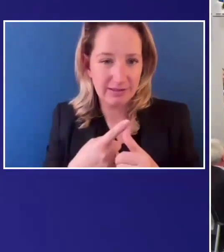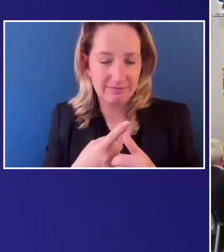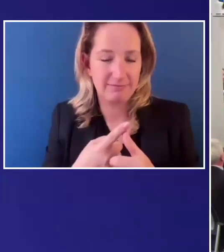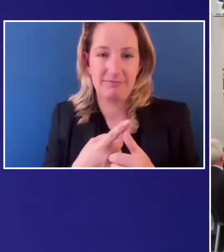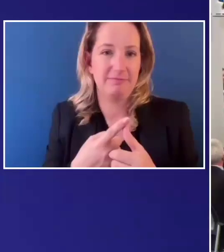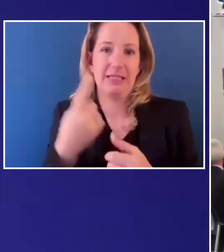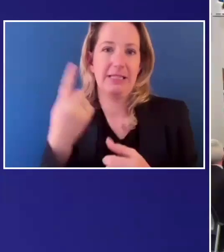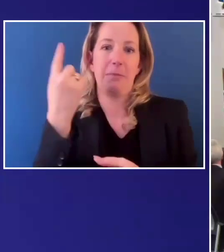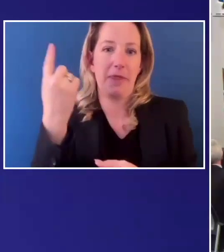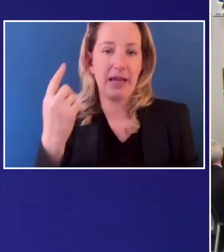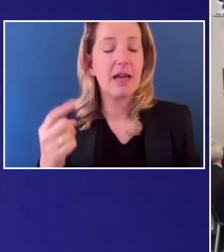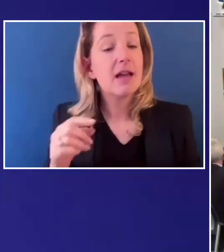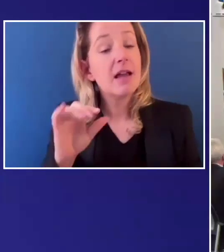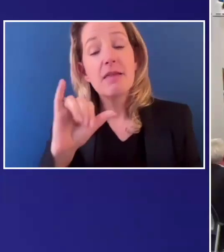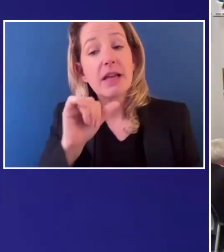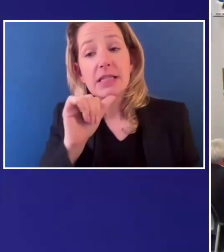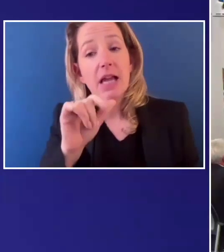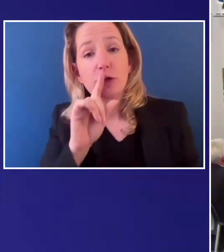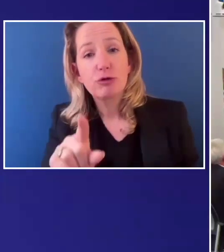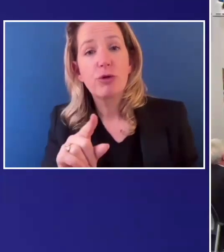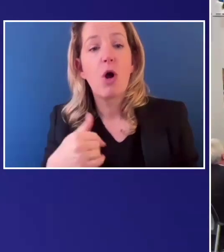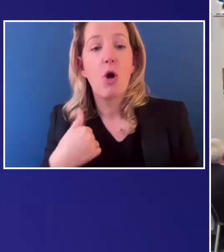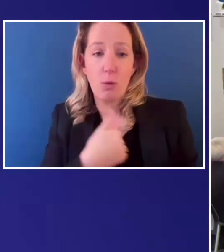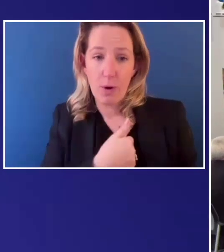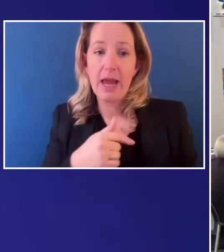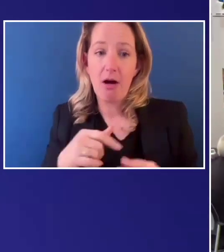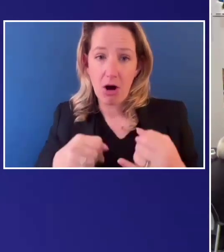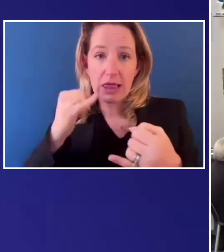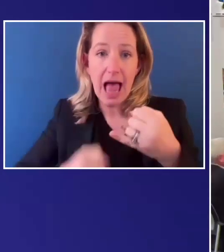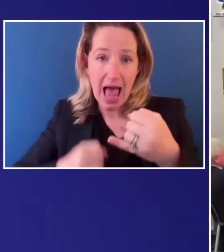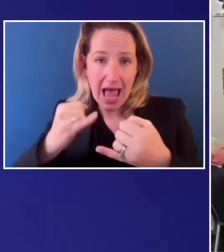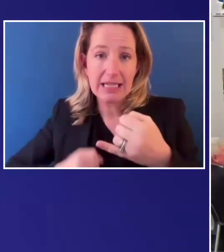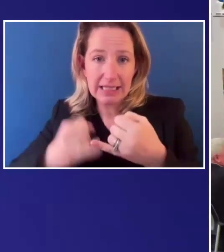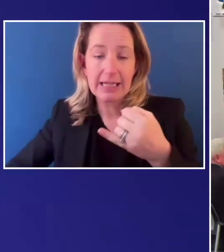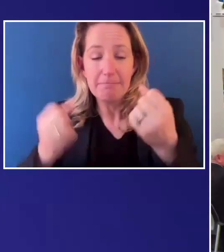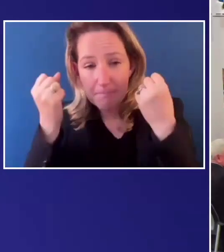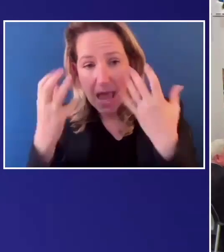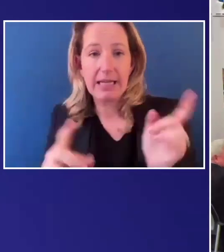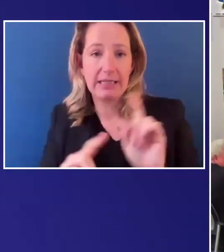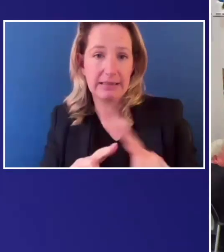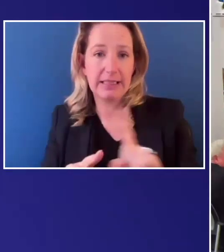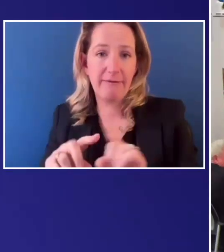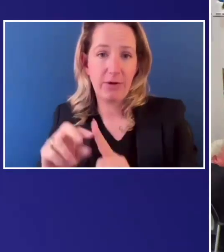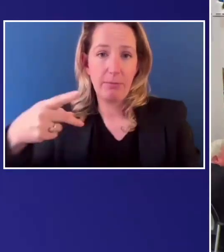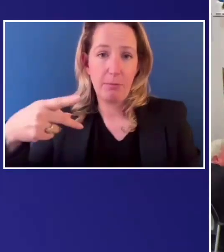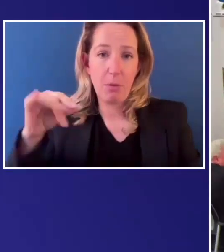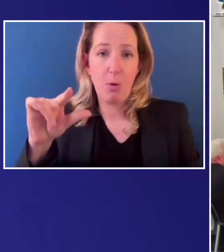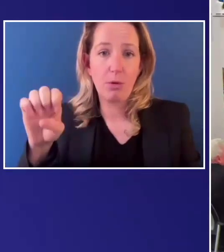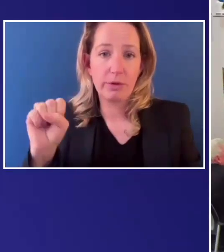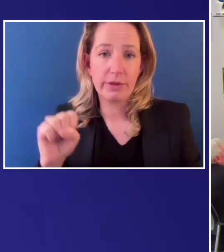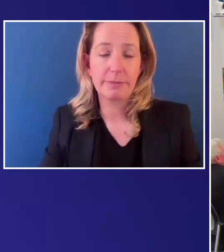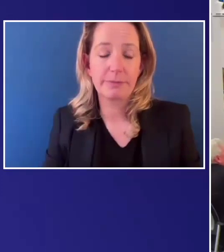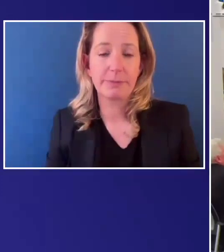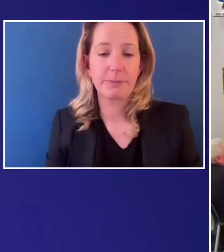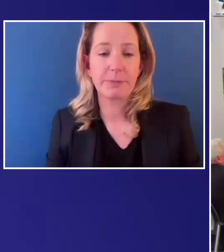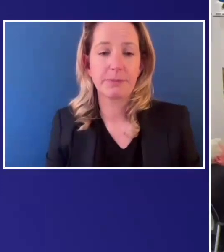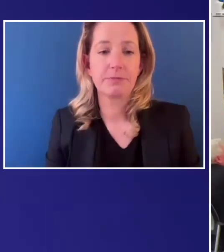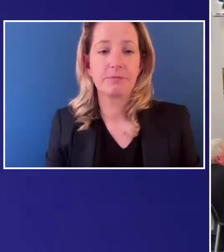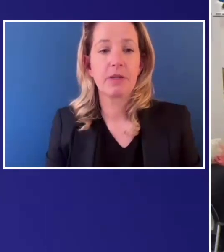It's not true, actually, number one or last in a lot of different polls. So, looking at the bachelor's degrees and